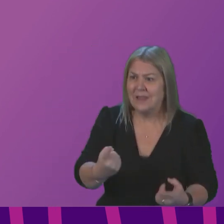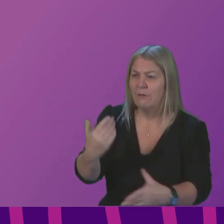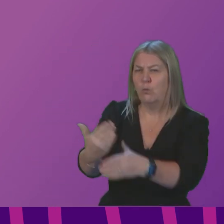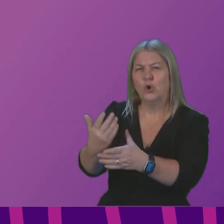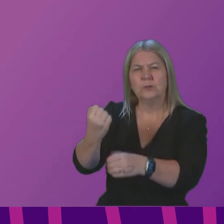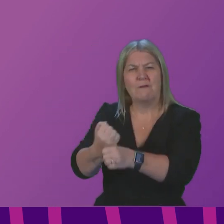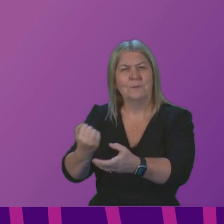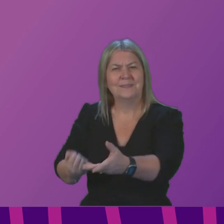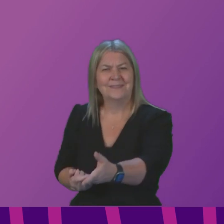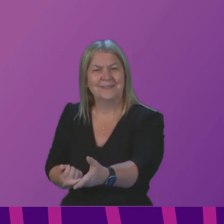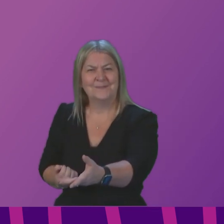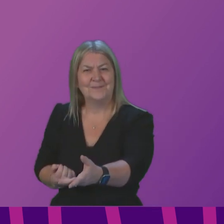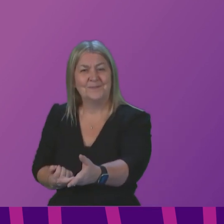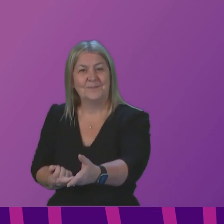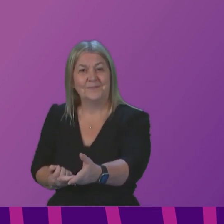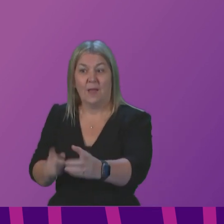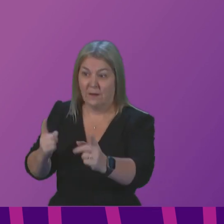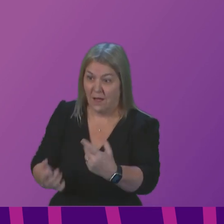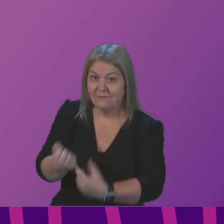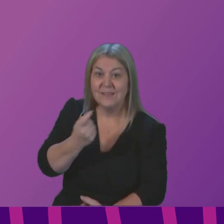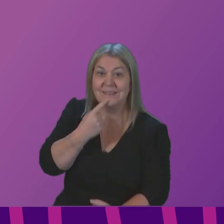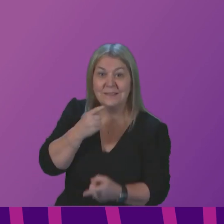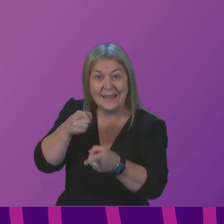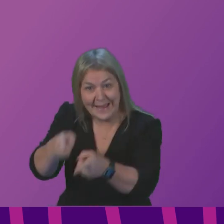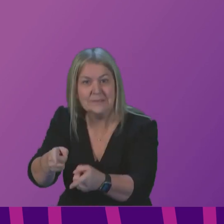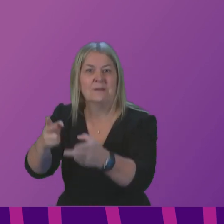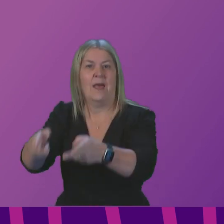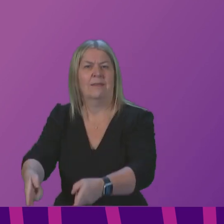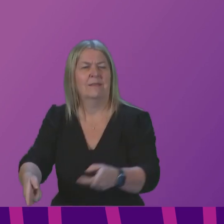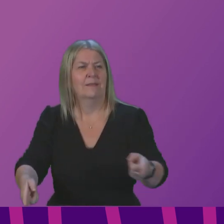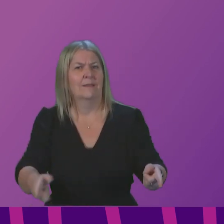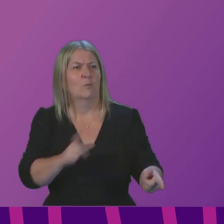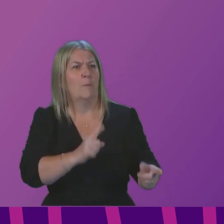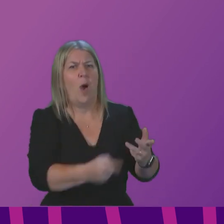does anybody else in our country have? This is a repeated pattern.